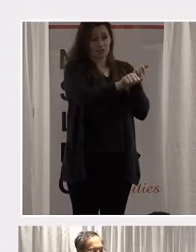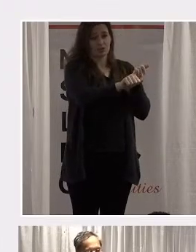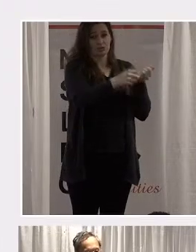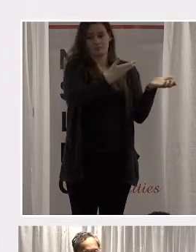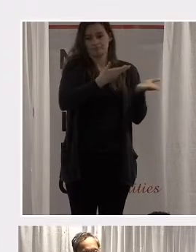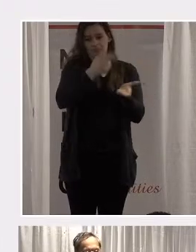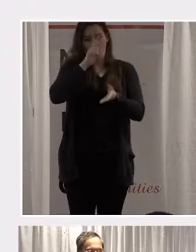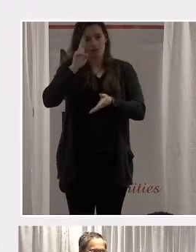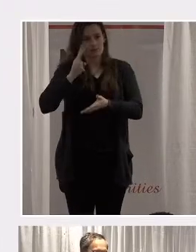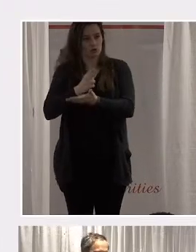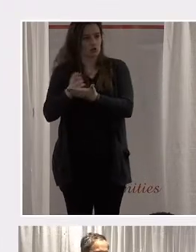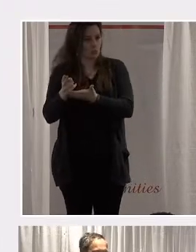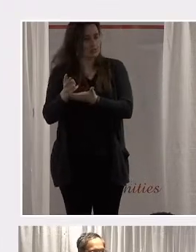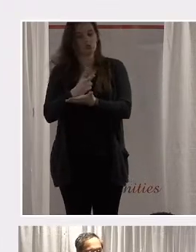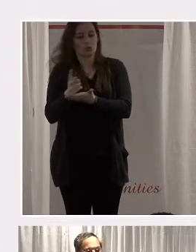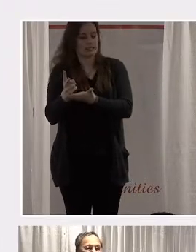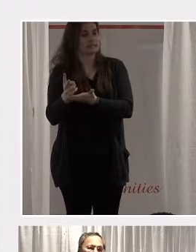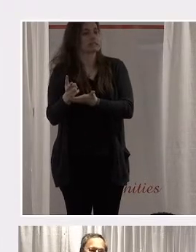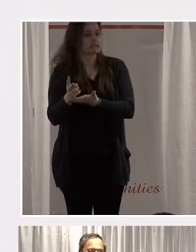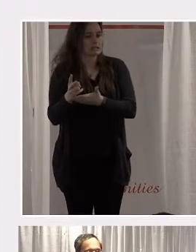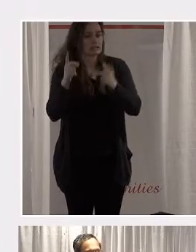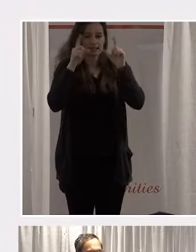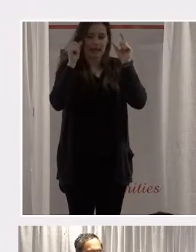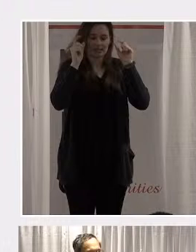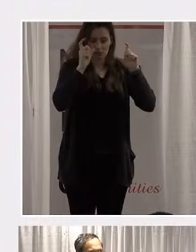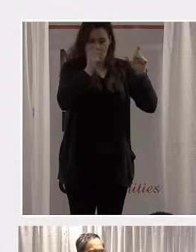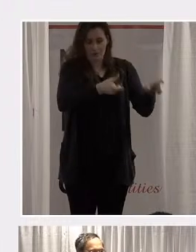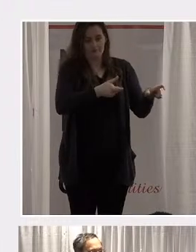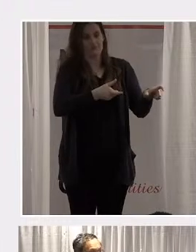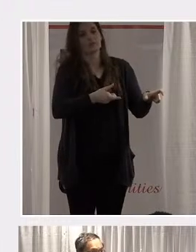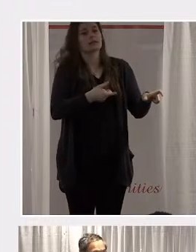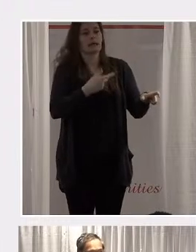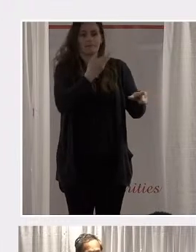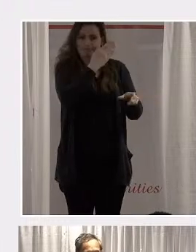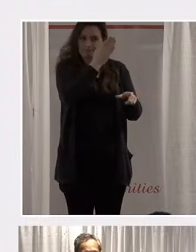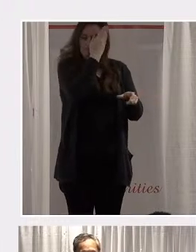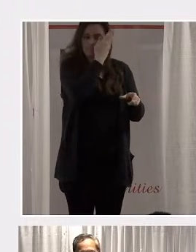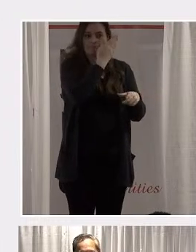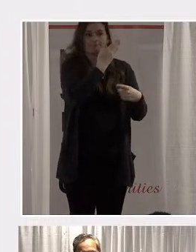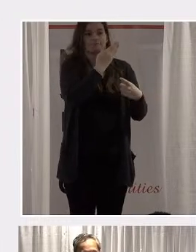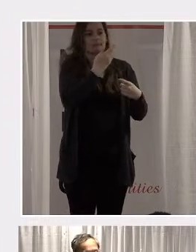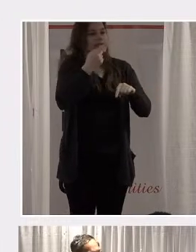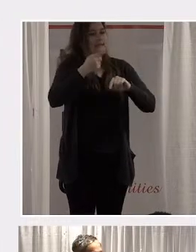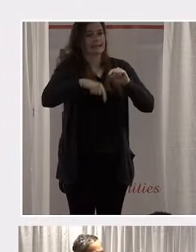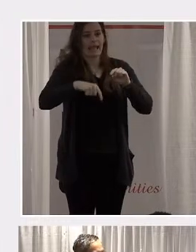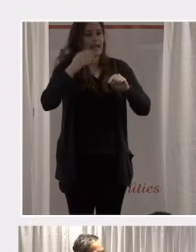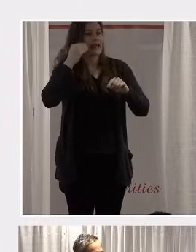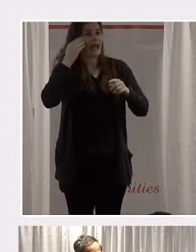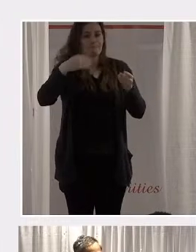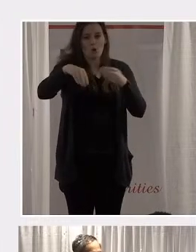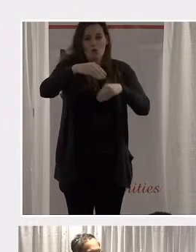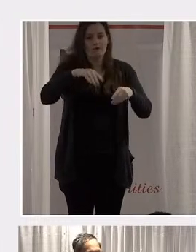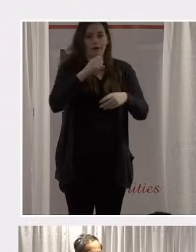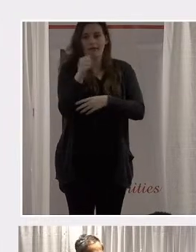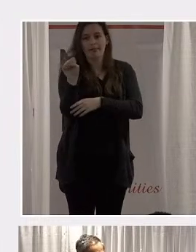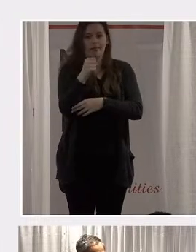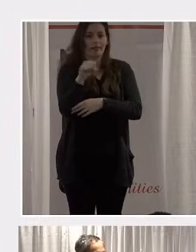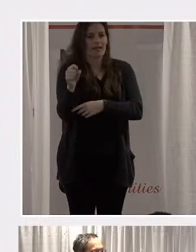HAD THE GLASS TAKEN OUT, HAD TO RECOVER, I WASN'T ALLOWED TO MOVE MY HEAD, ALL THESE THINGS. YOU ARE 14 YEARS OLD AND ALL YOU WANT TO DO IS PLAY HOCKEY AND YOU WANT TO PLAY SOCCER